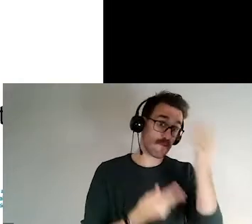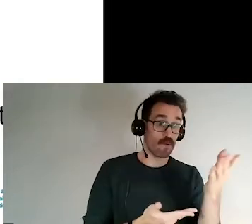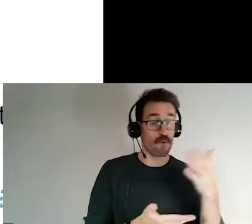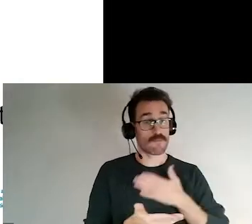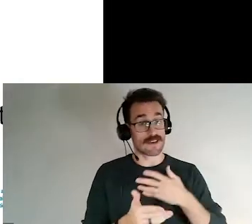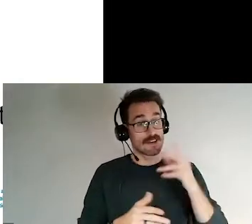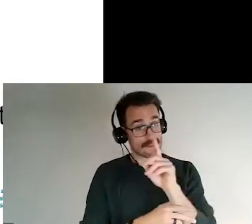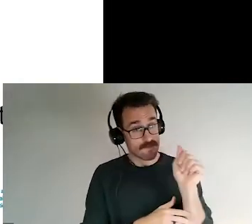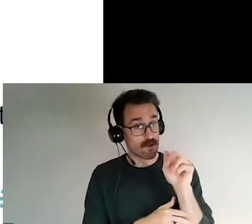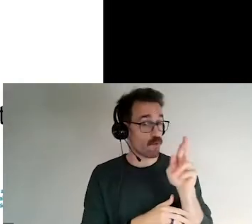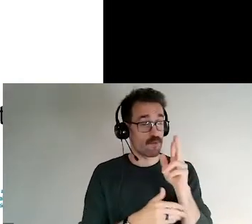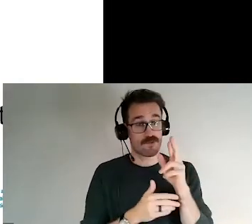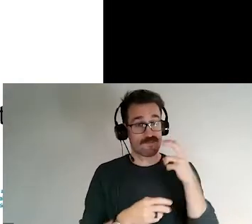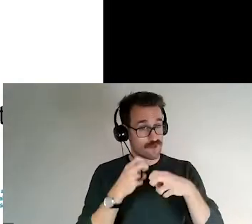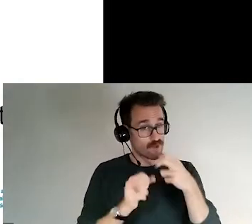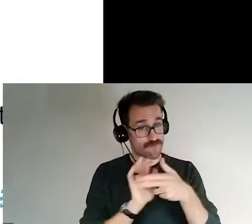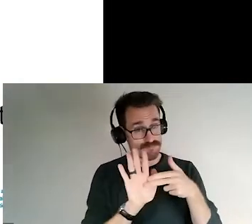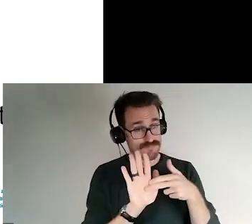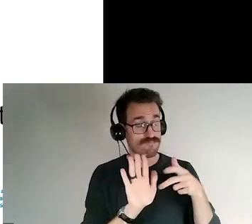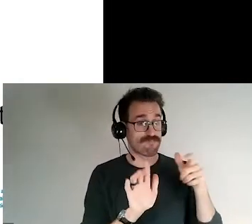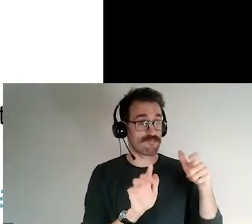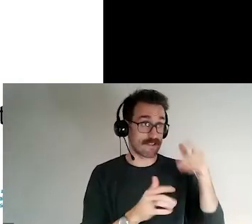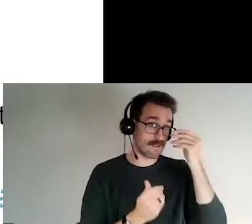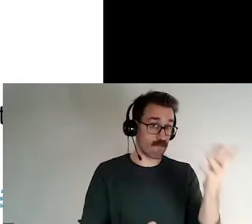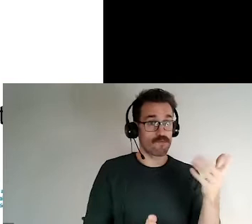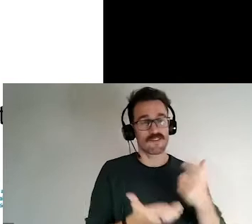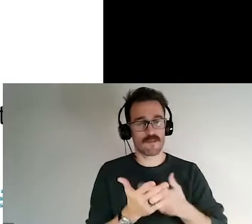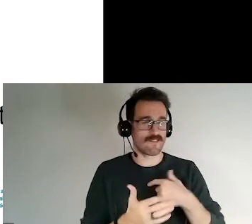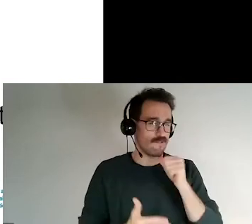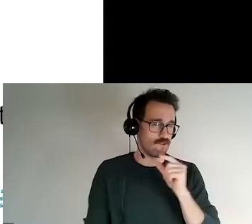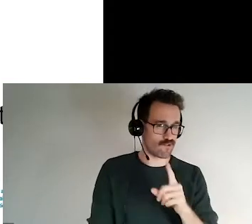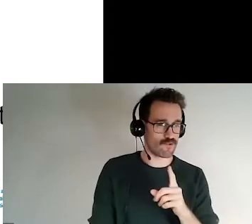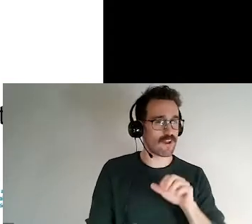their health needs or how to focus on job related activity limitations and not more of disease